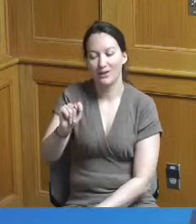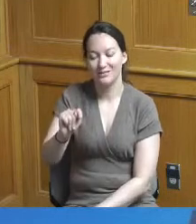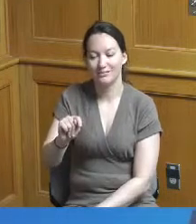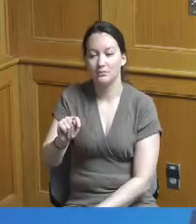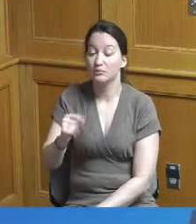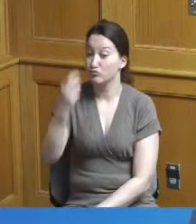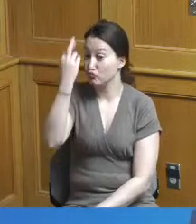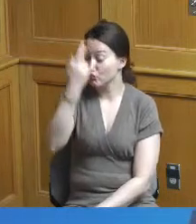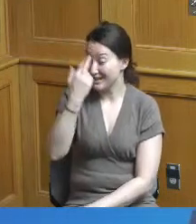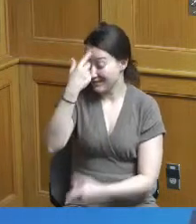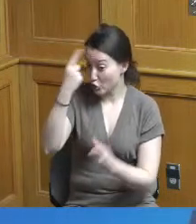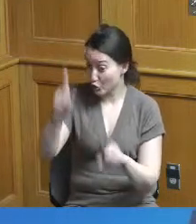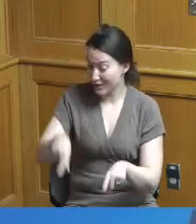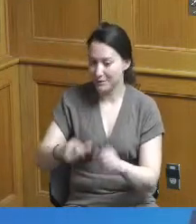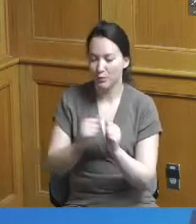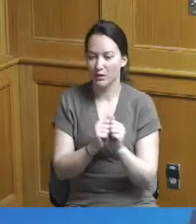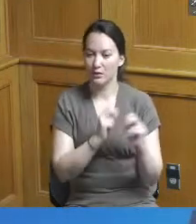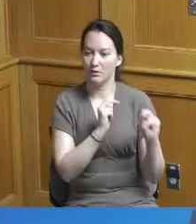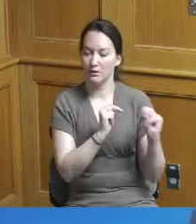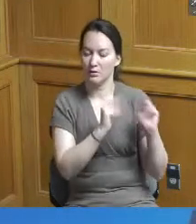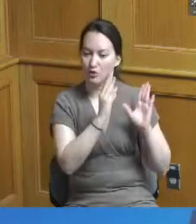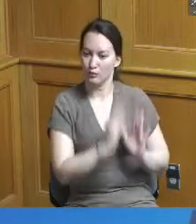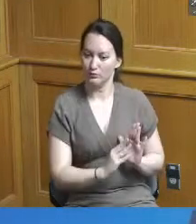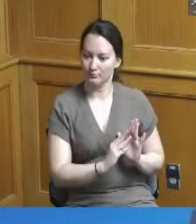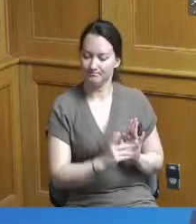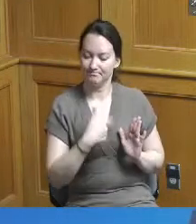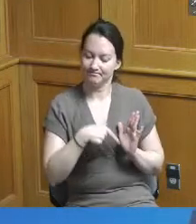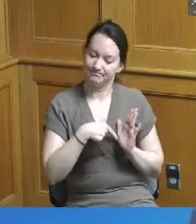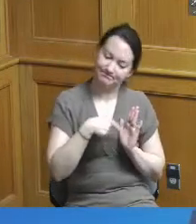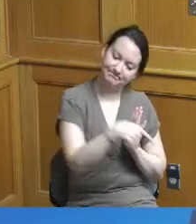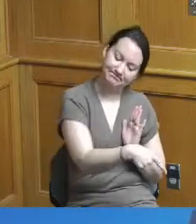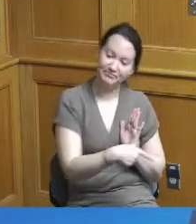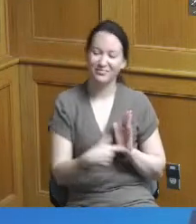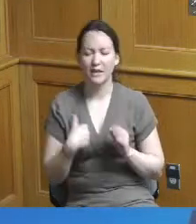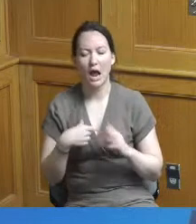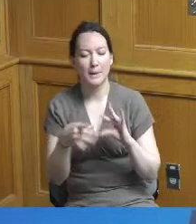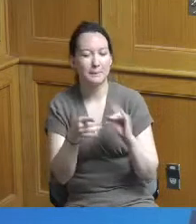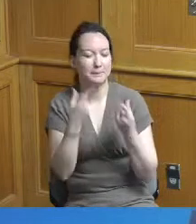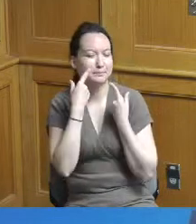with the with the broker so recognize and I'd send a memo on this to the Board and a